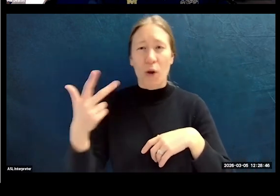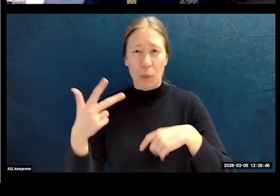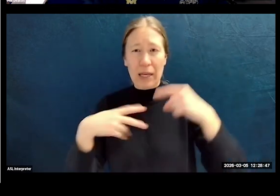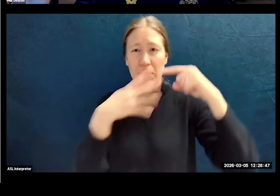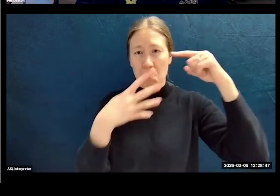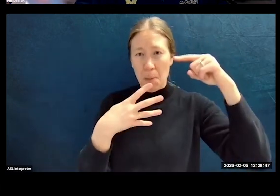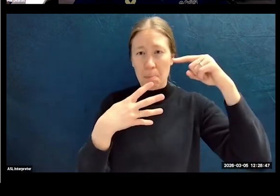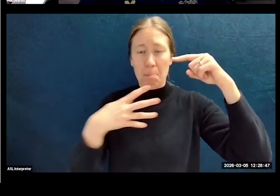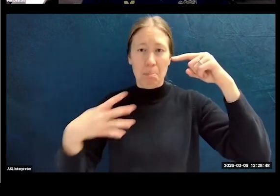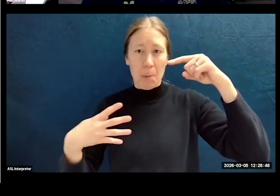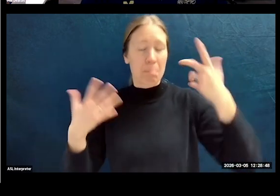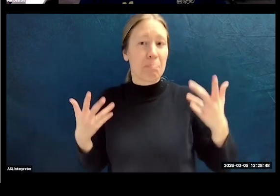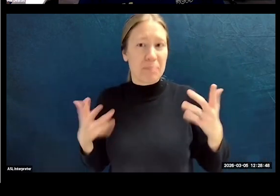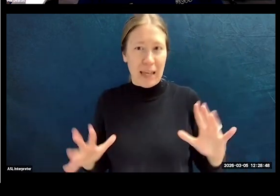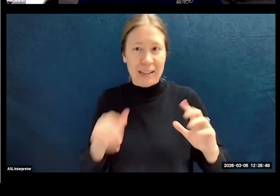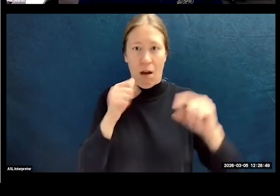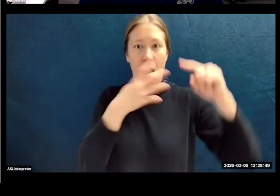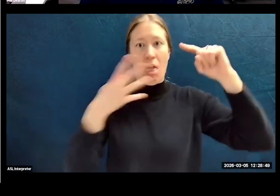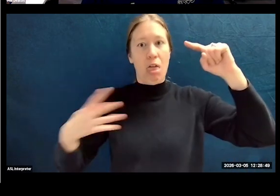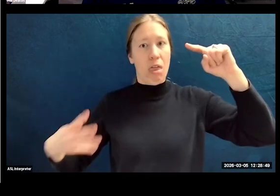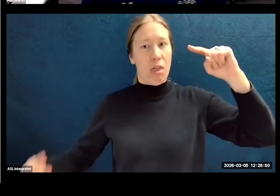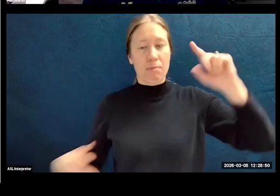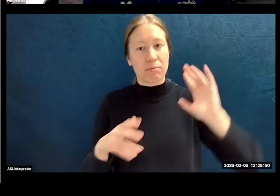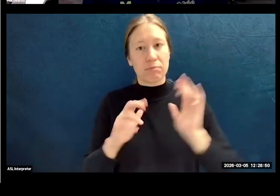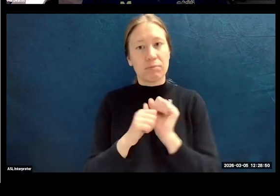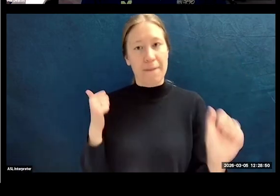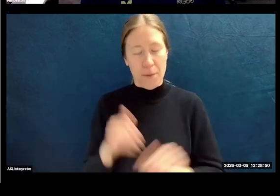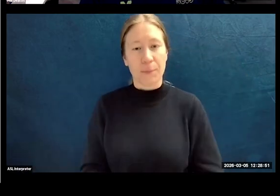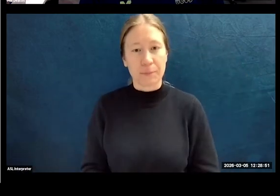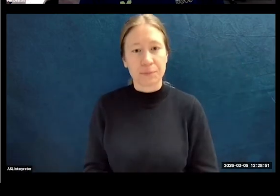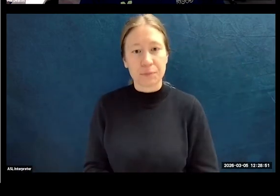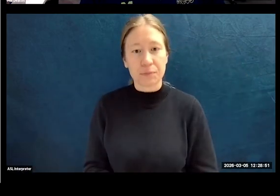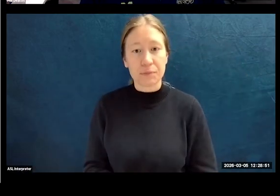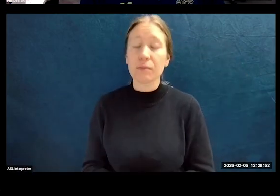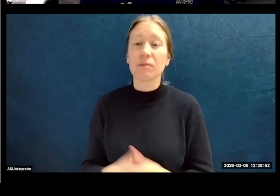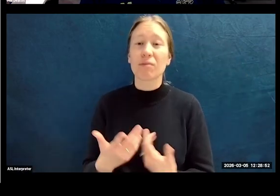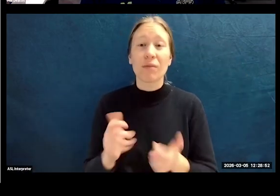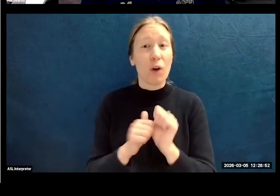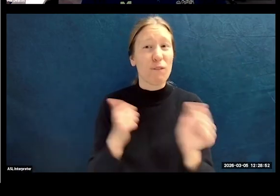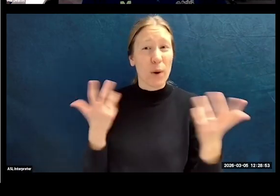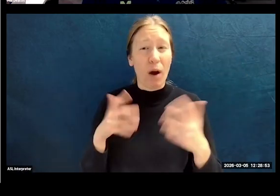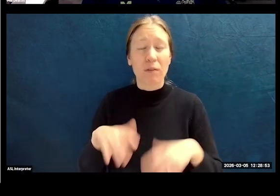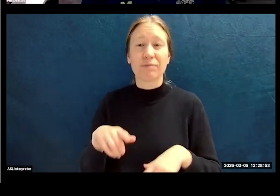or a sub-sub-bullet point where necessary. And try to avoid hard breaks between those list items.